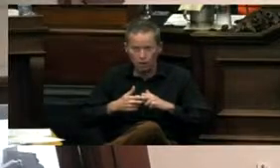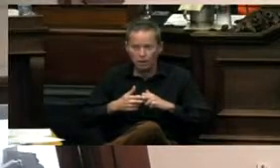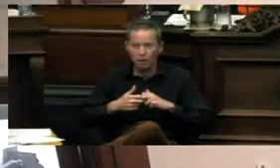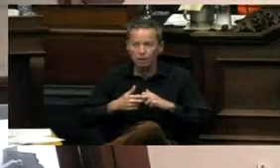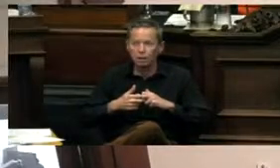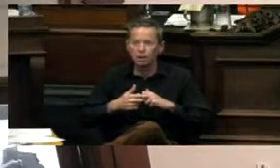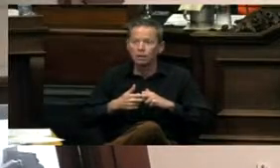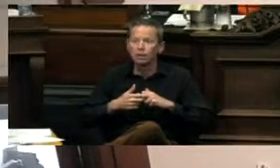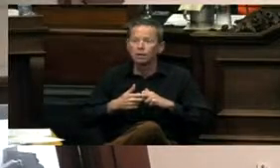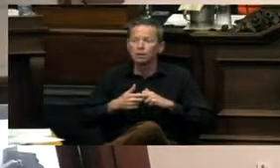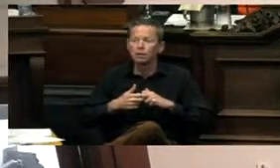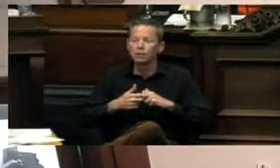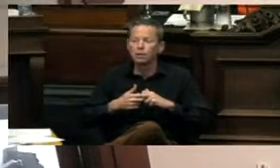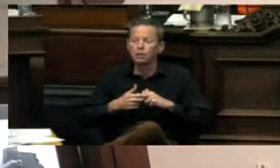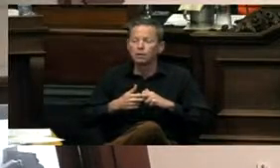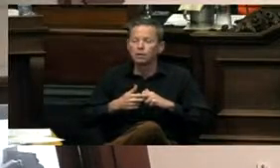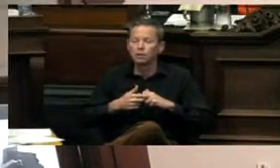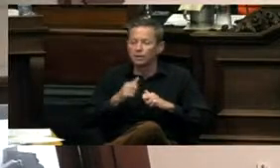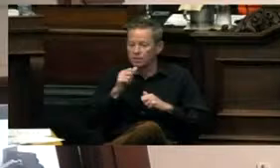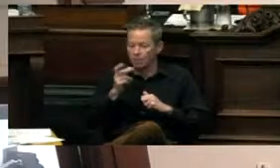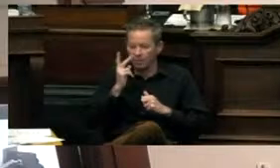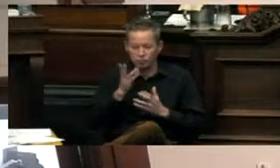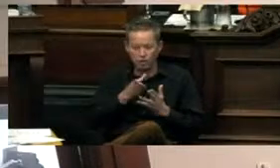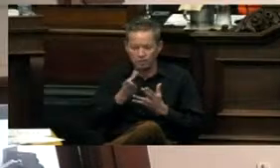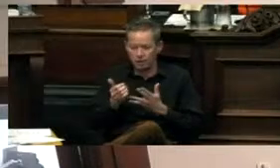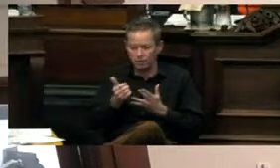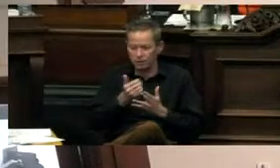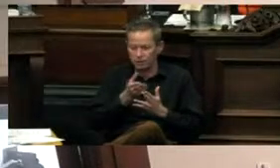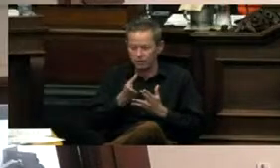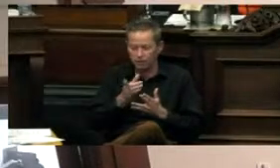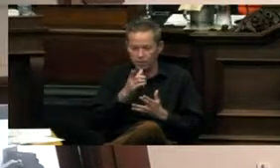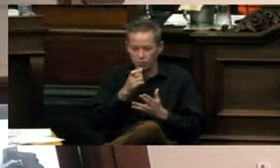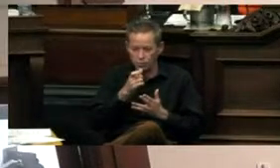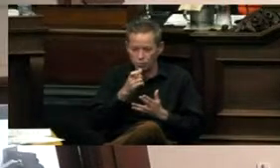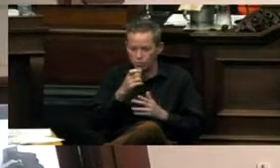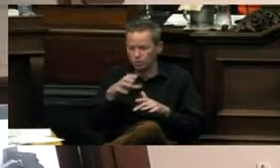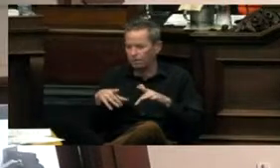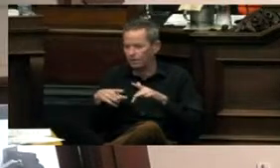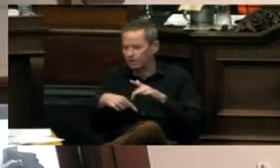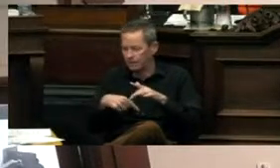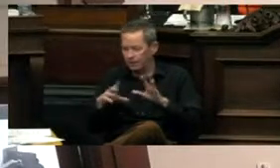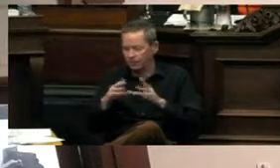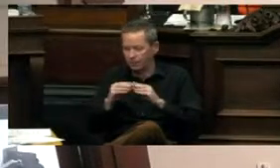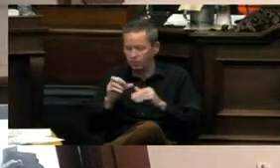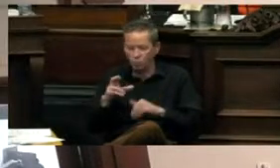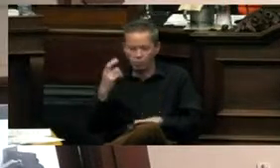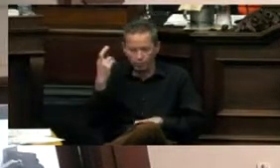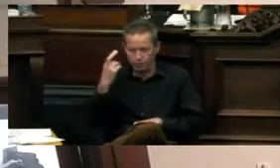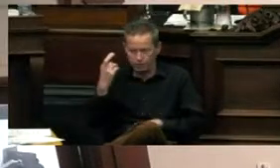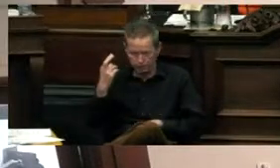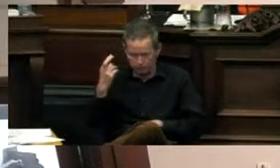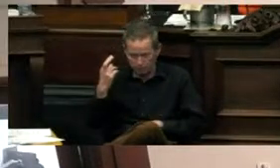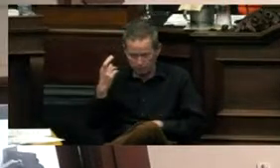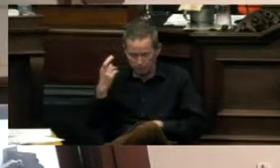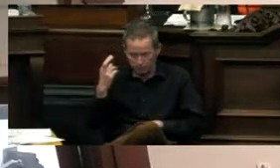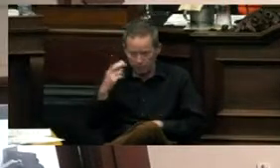analysis, like I agree with it. And I think my, my issue is like there hasn't been transparency